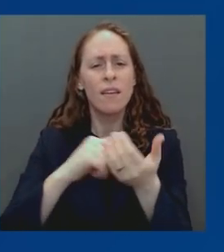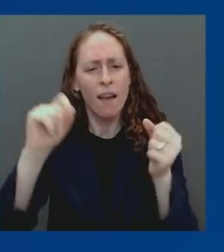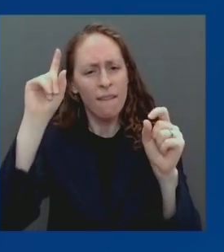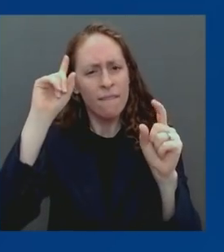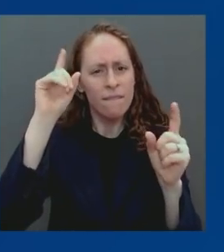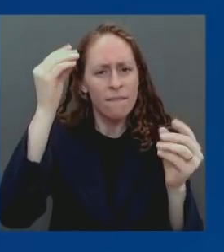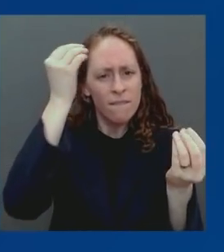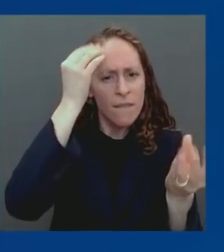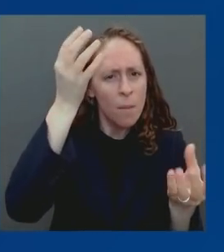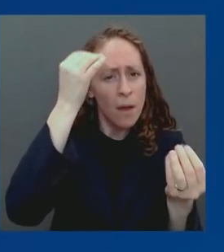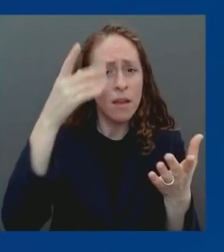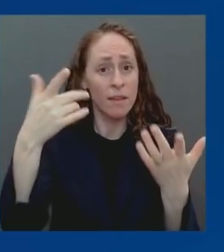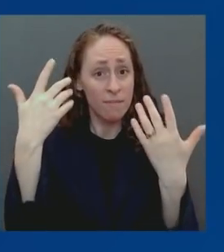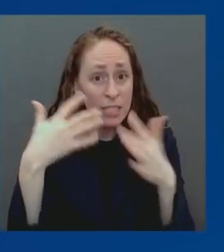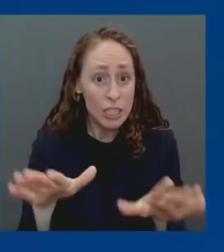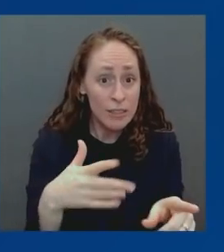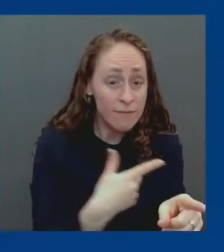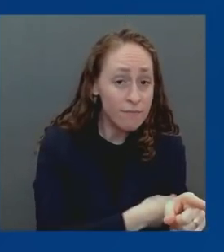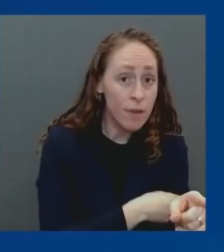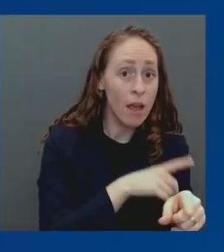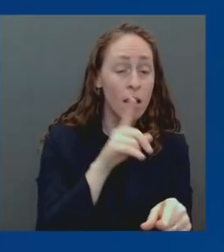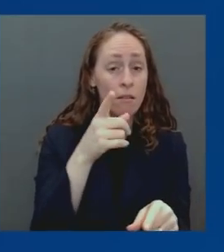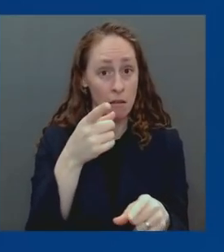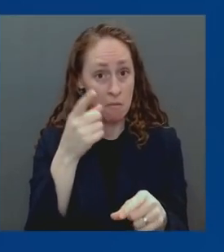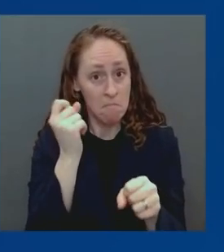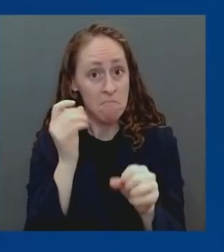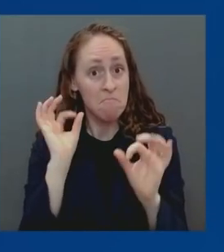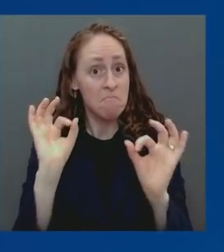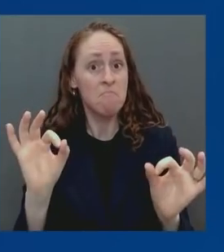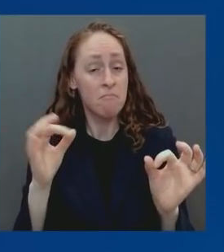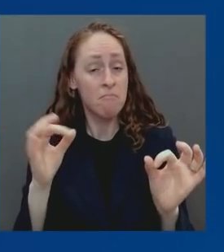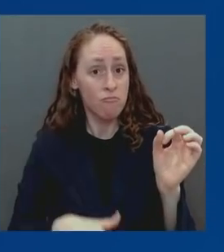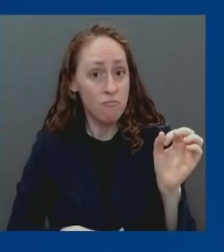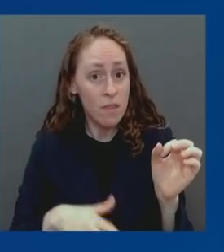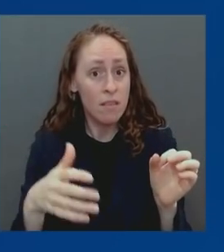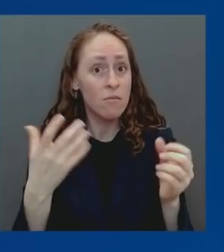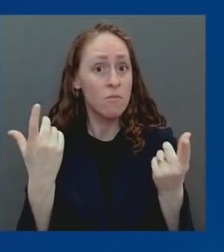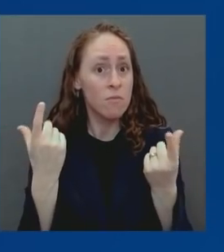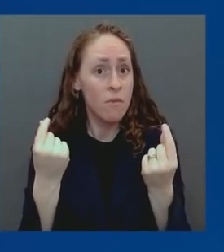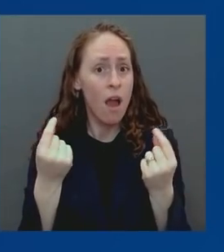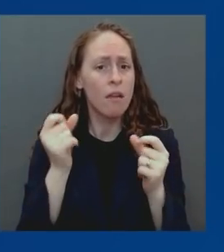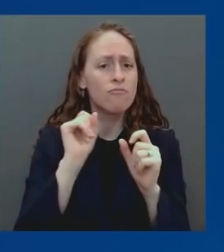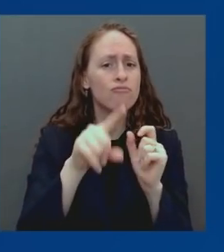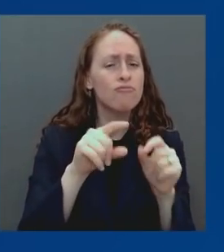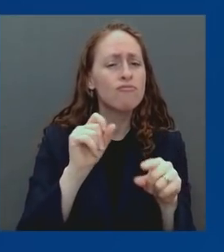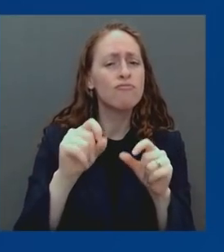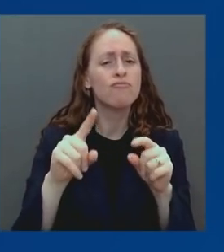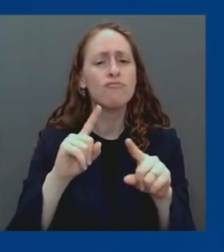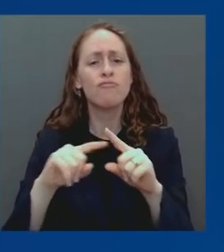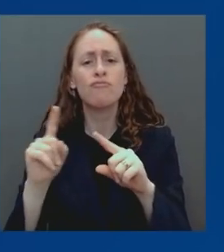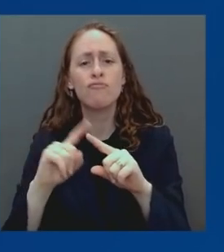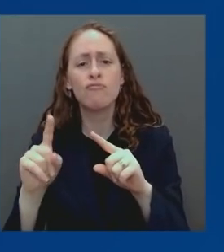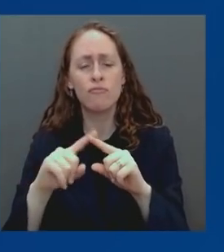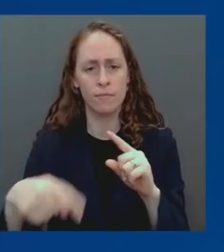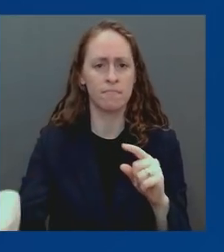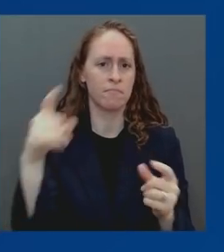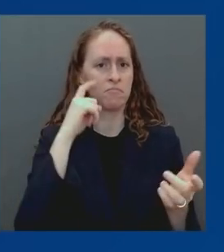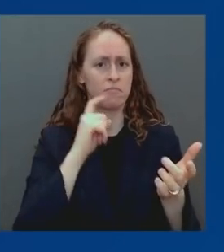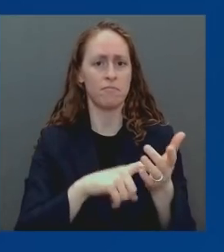between the ages of 21 and 45 in the U.S. or Canada. They were enrolled between December 2020 and September 2021,